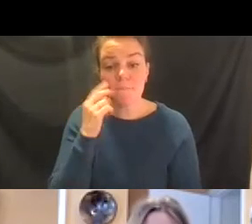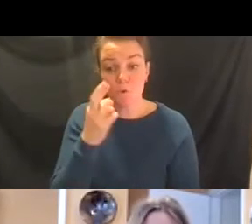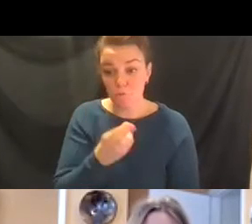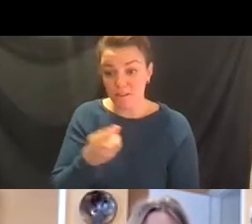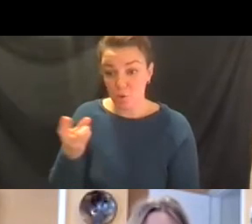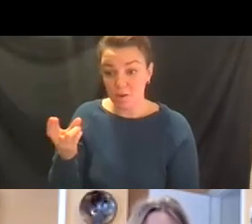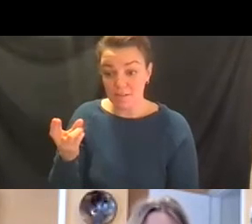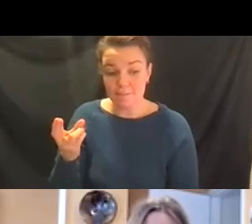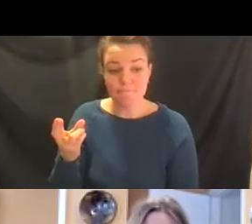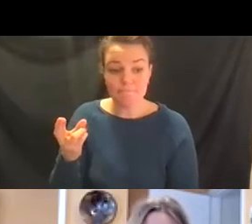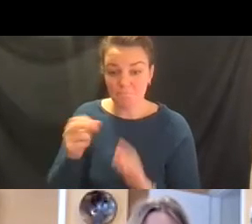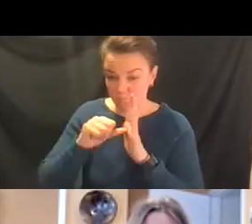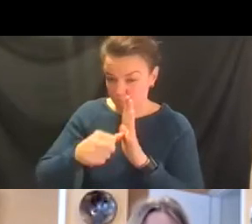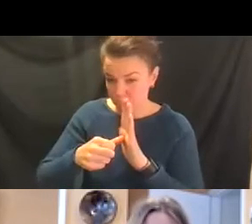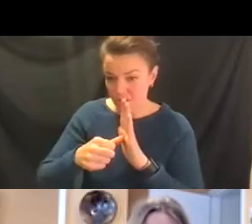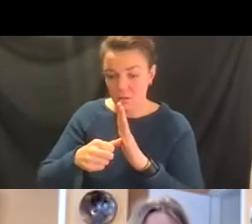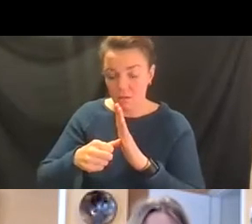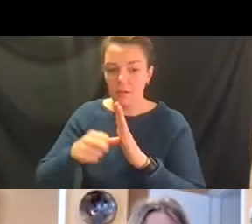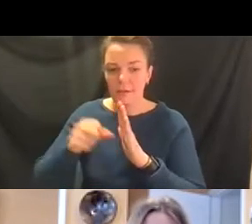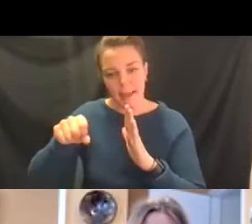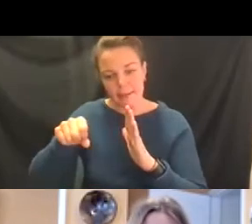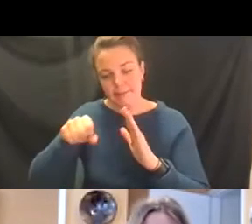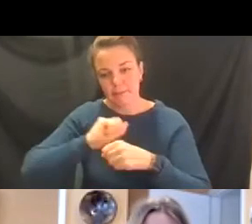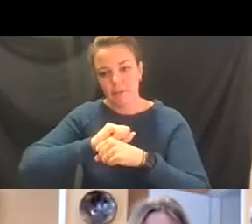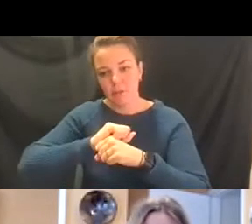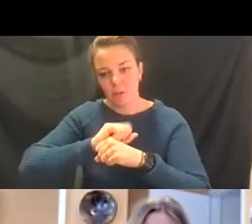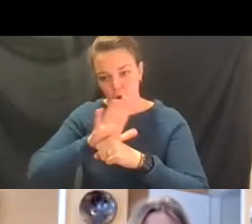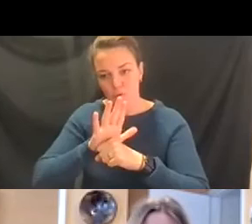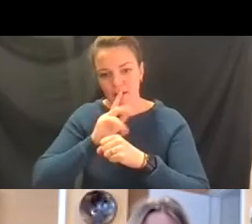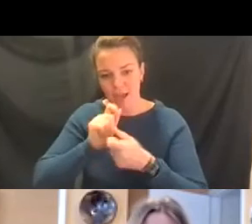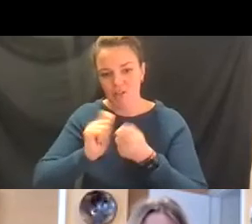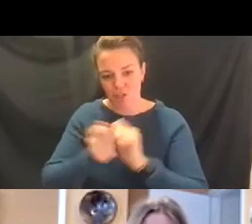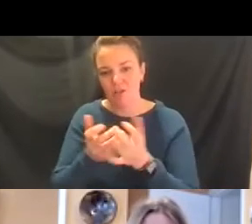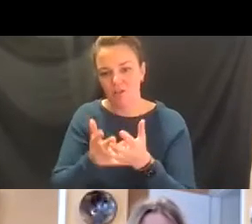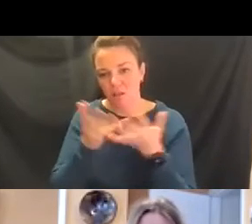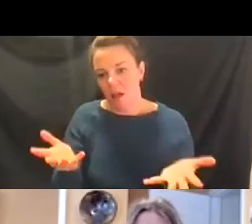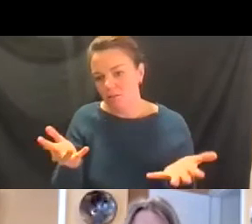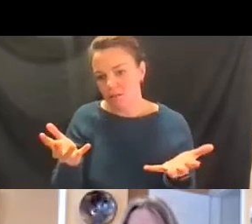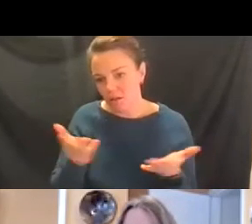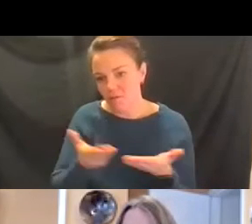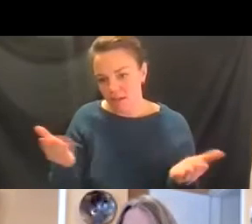that the impact of COVID has changed the landscape a bit. So maybe as a group, we could think about